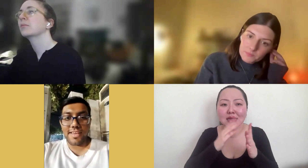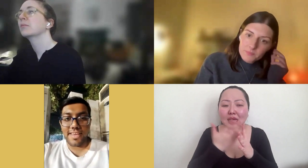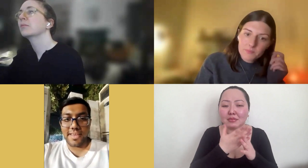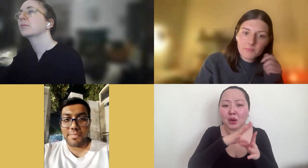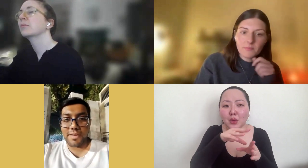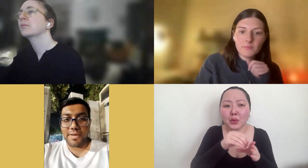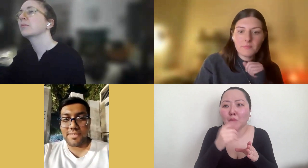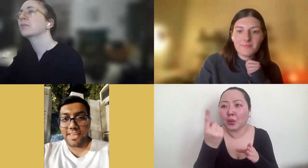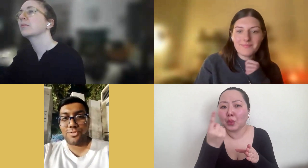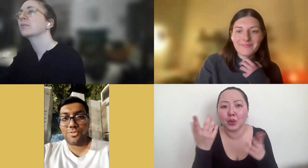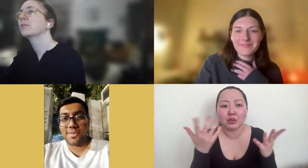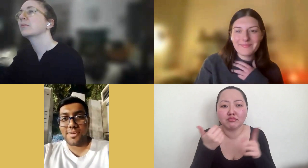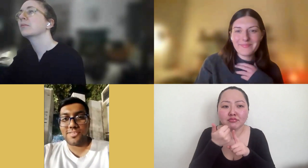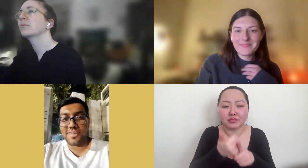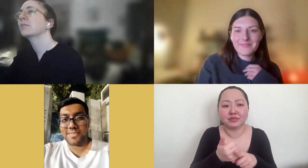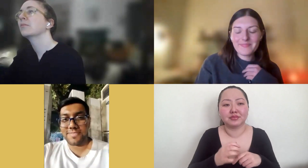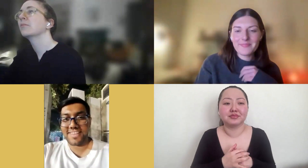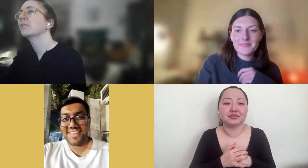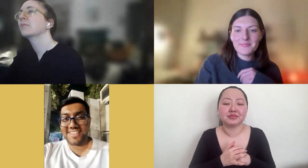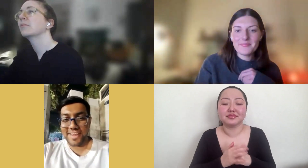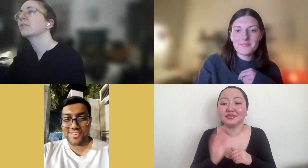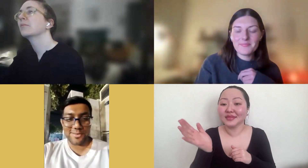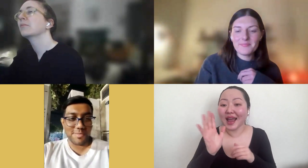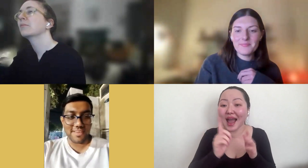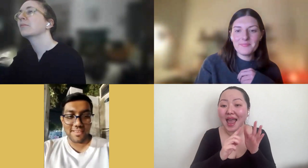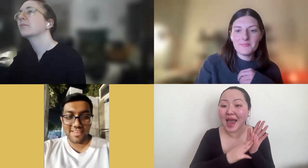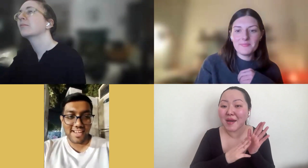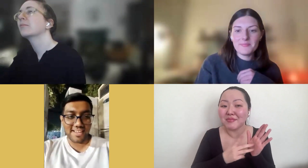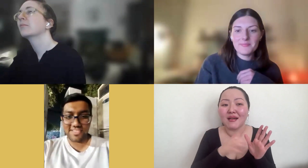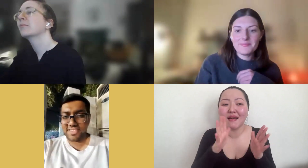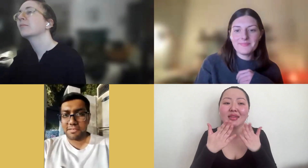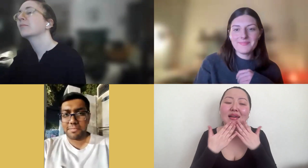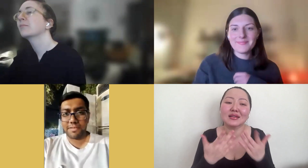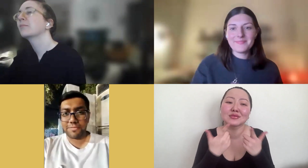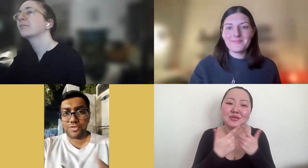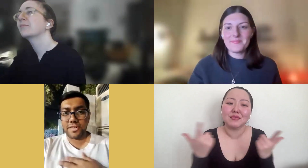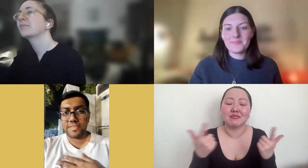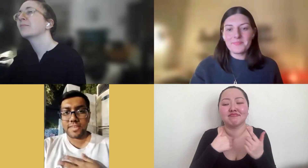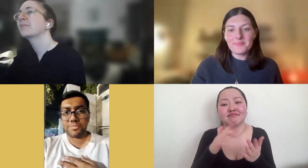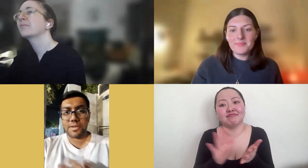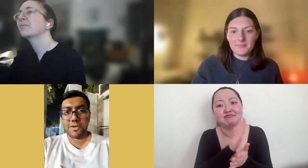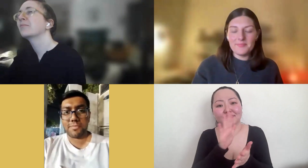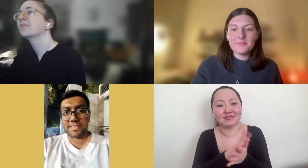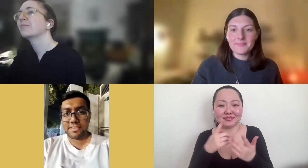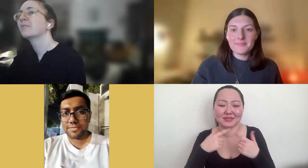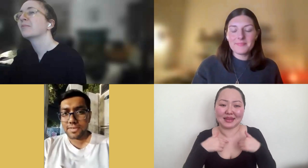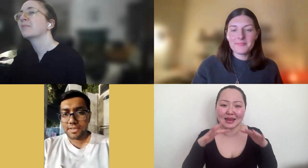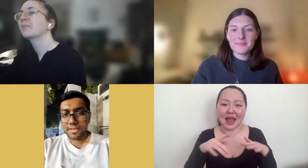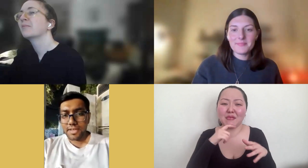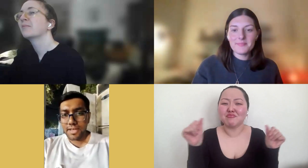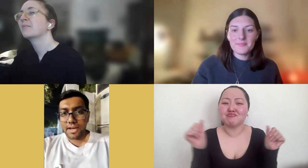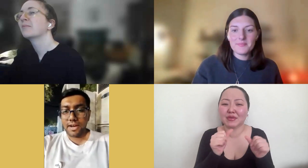Hi Emma. Thank you so much. A pleasure to be here. I ll give a brief visual description of myself.